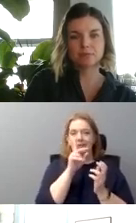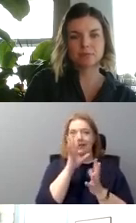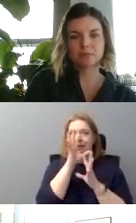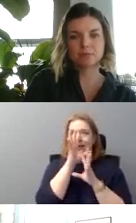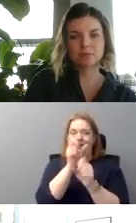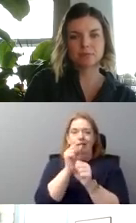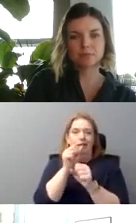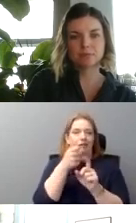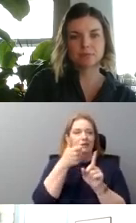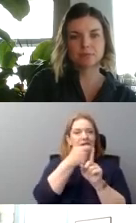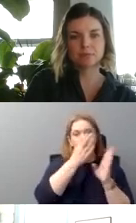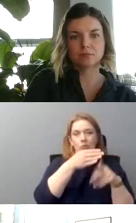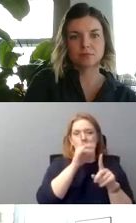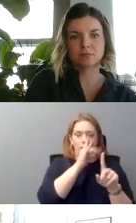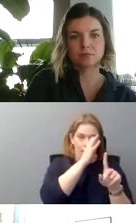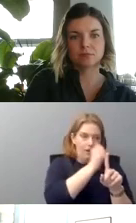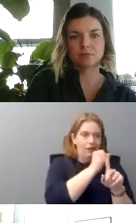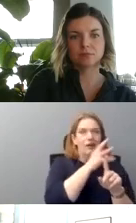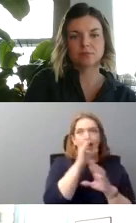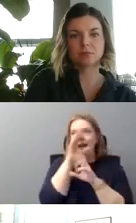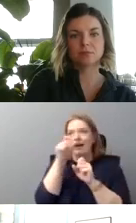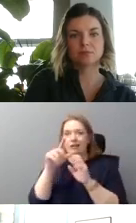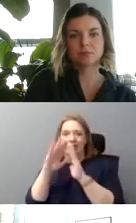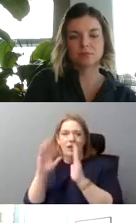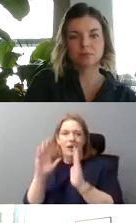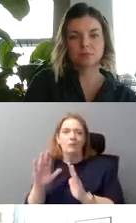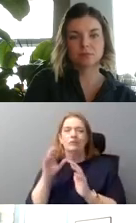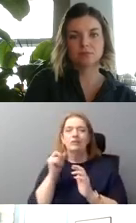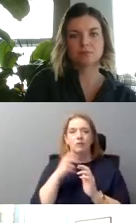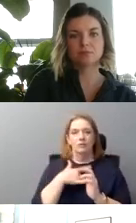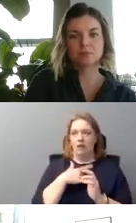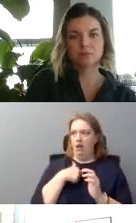she just was like, I have to make sure to save this for the legacy of San Francisco. So